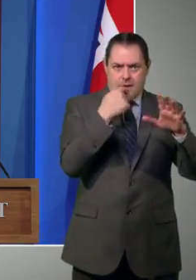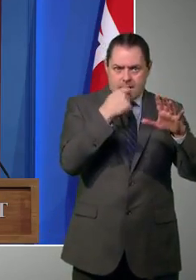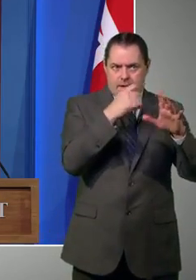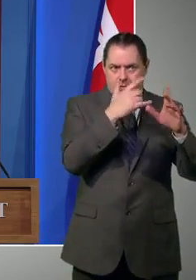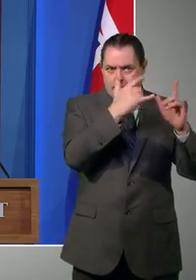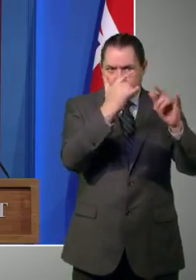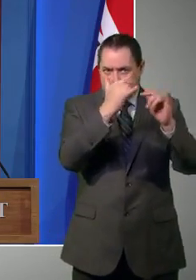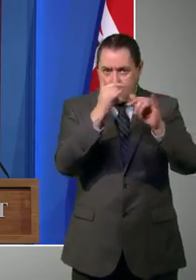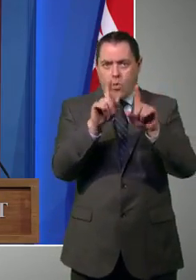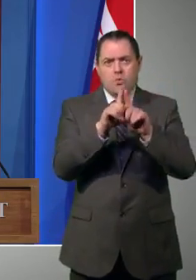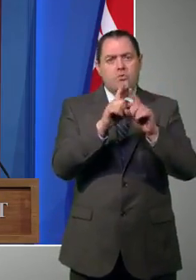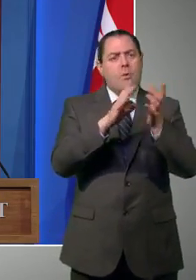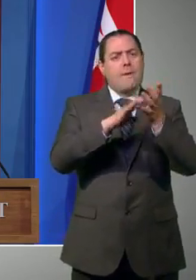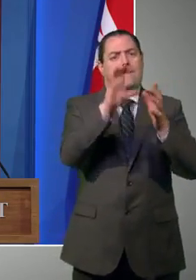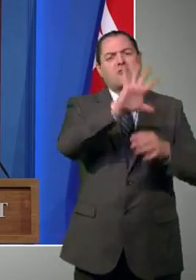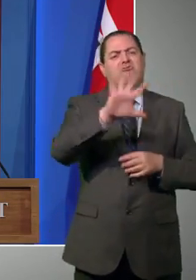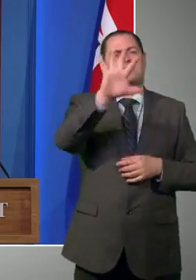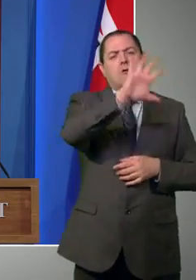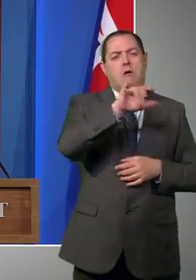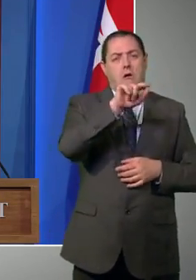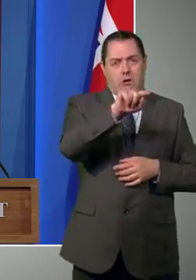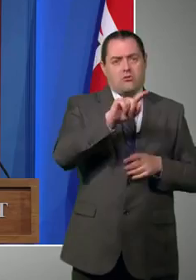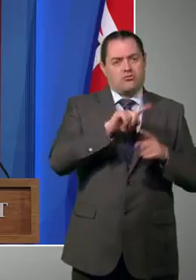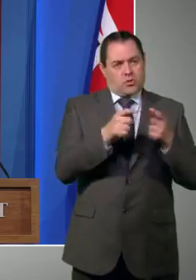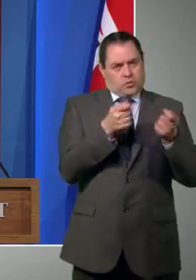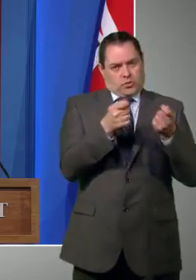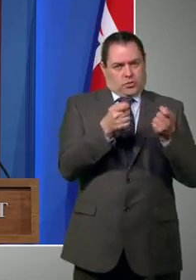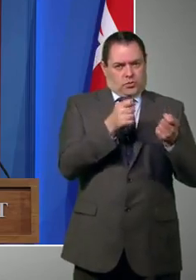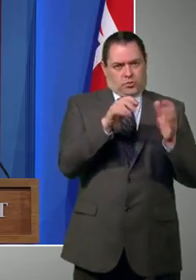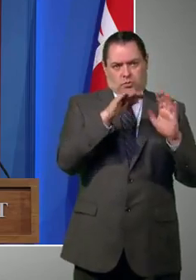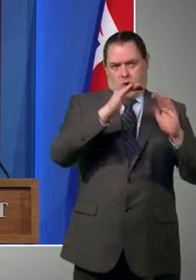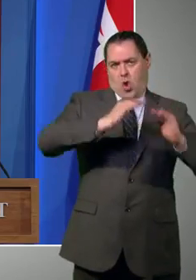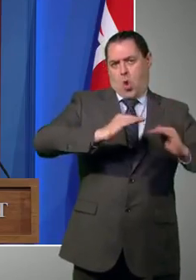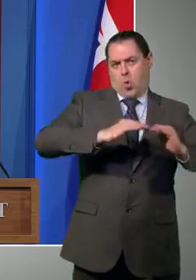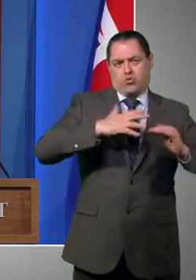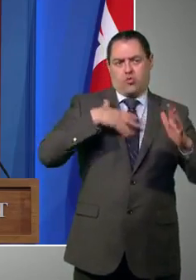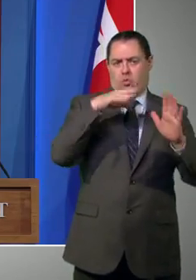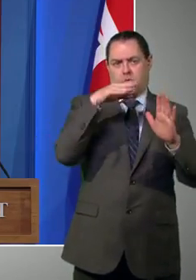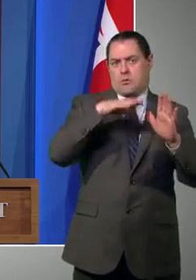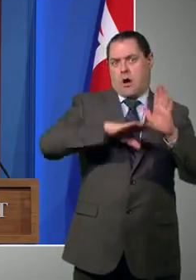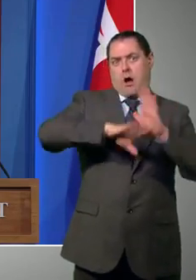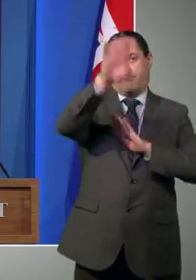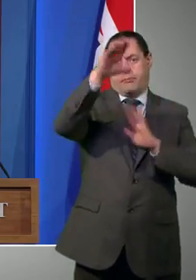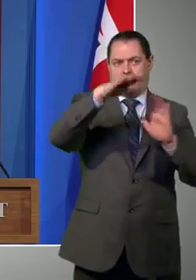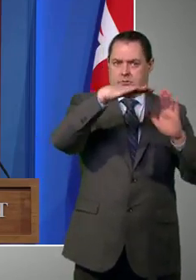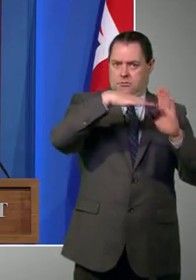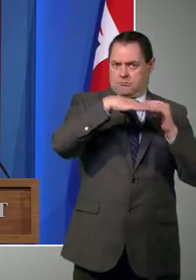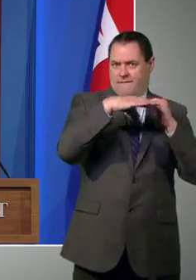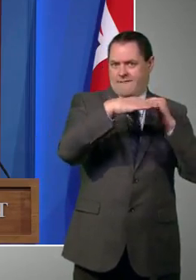and maintain these numbers quite low. So I think it is